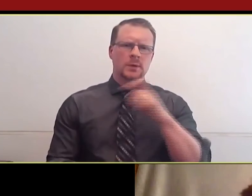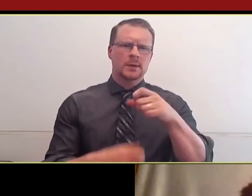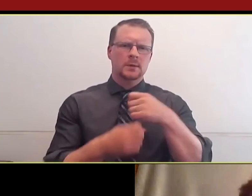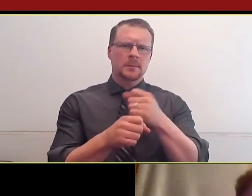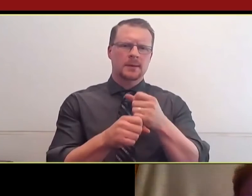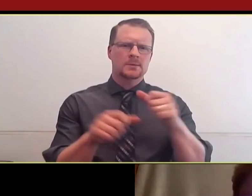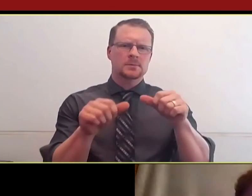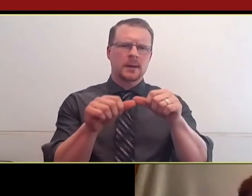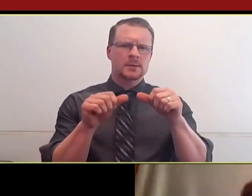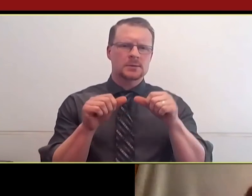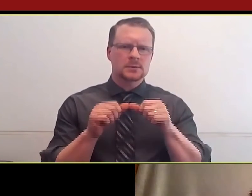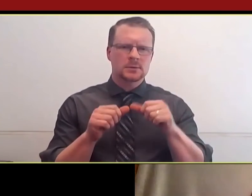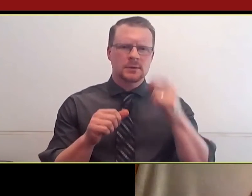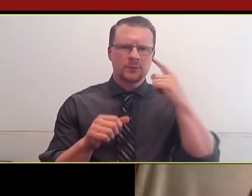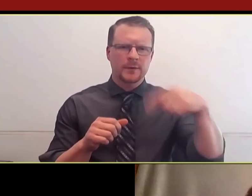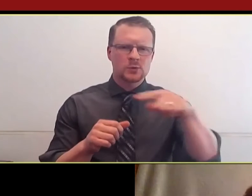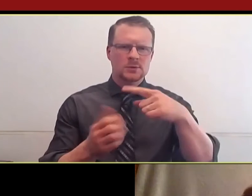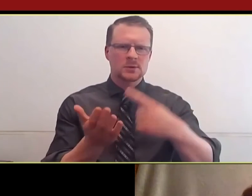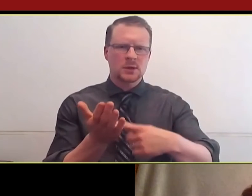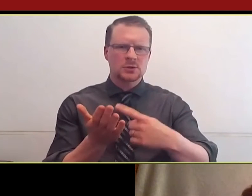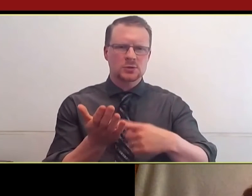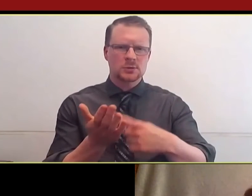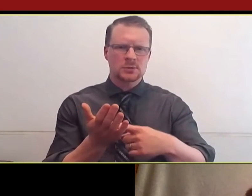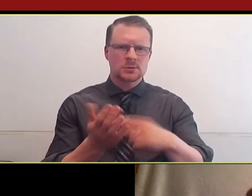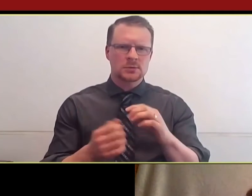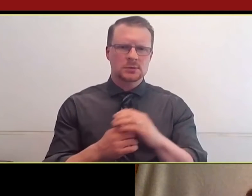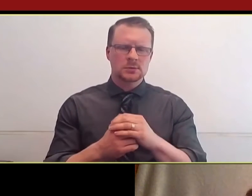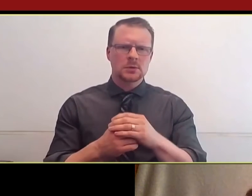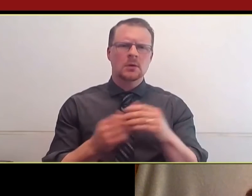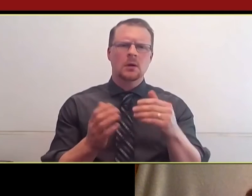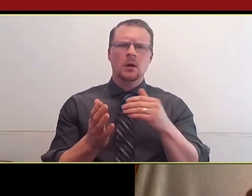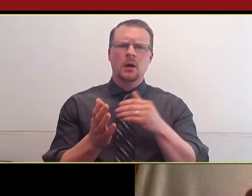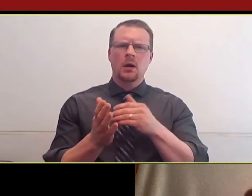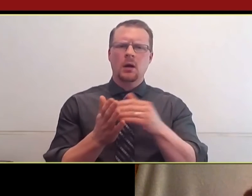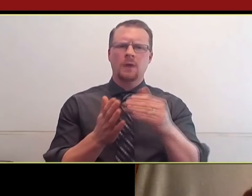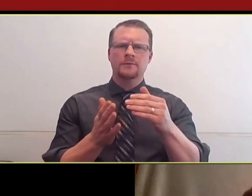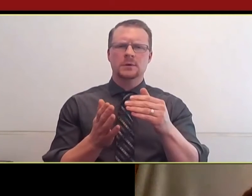I think that first we need to create space for those discussions to happen.